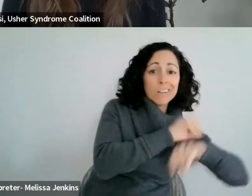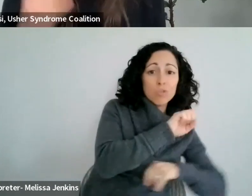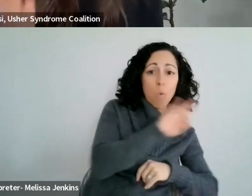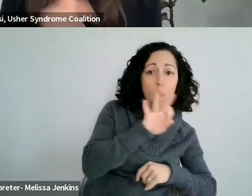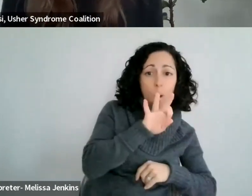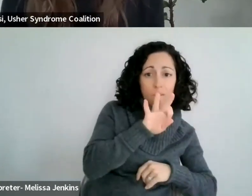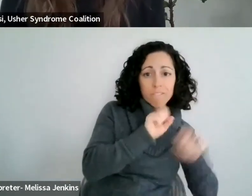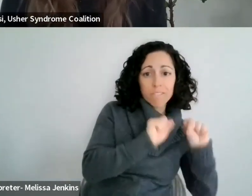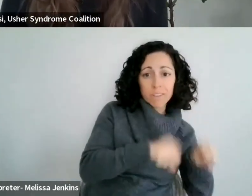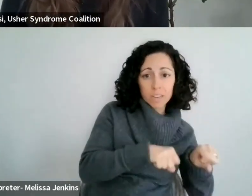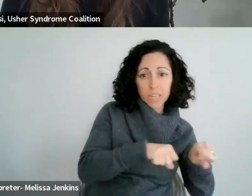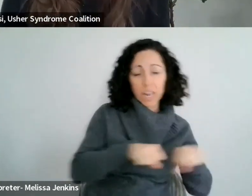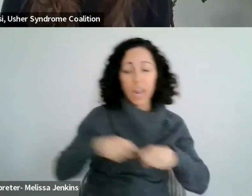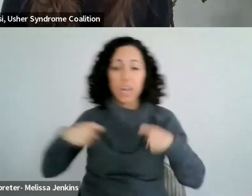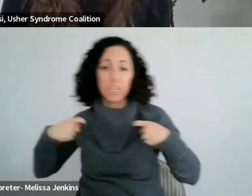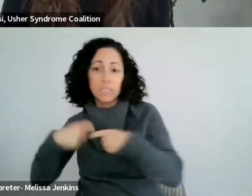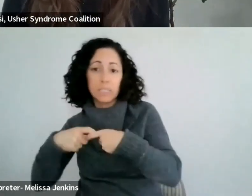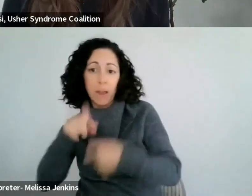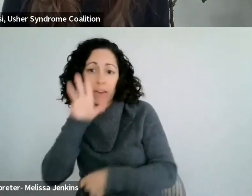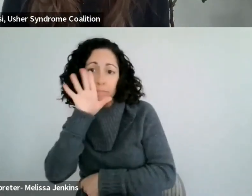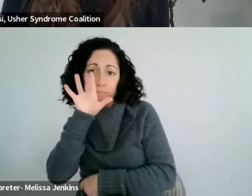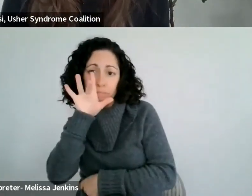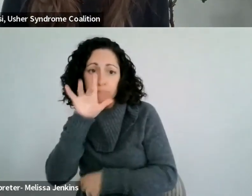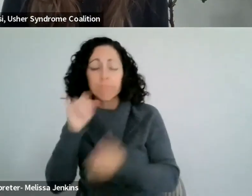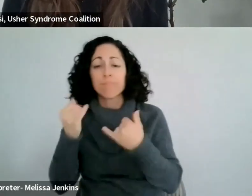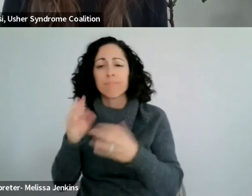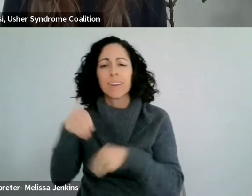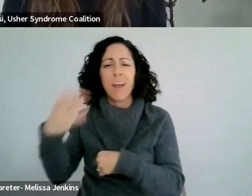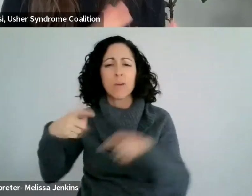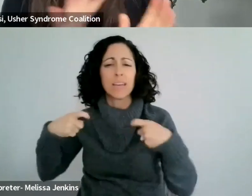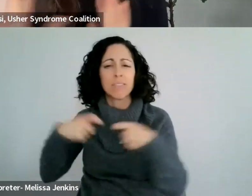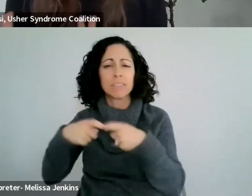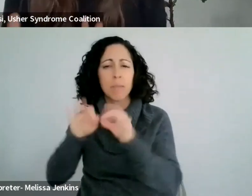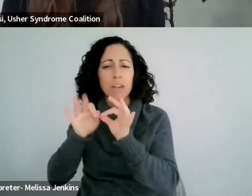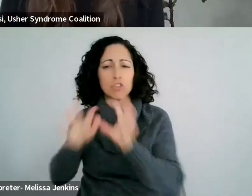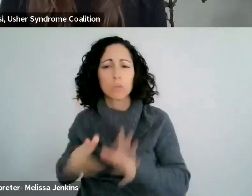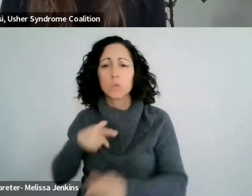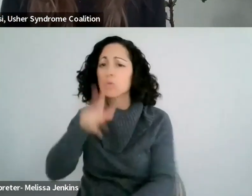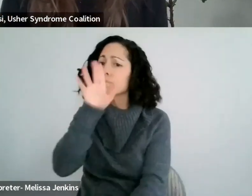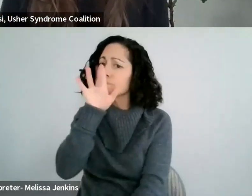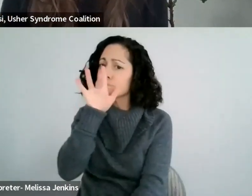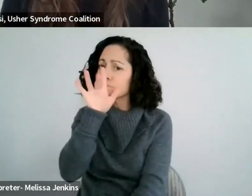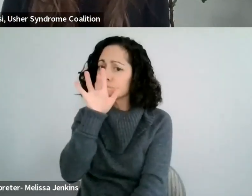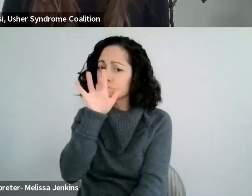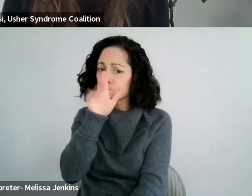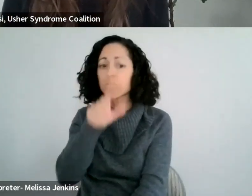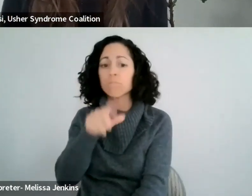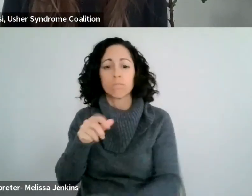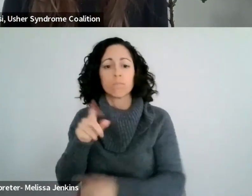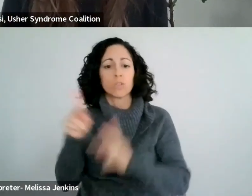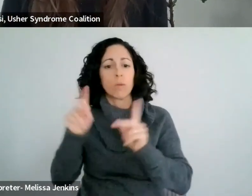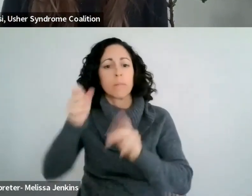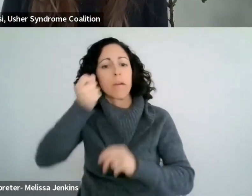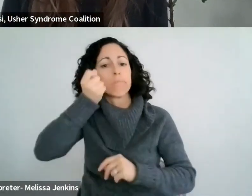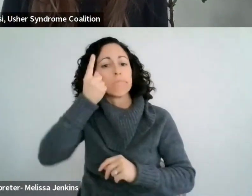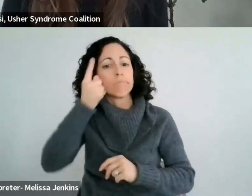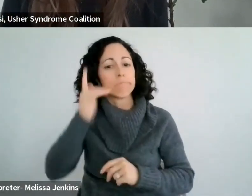I'm going to give our Spanish interpreter a minute to translate that and allow for the attendees to turn on that Spanish translation audio.